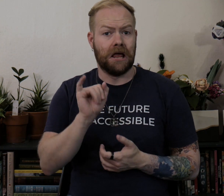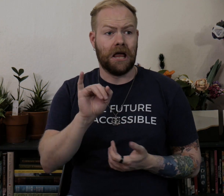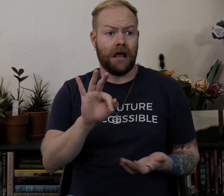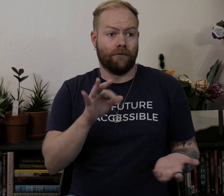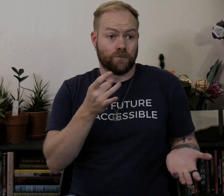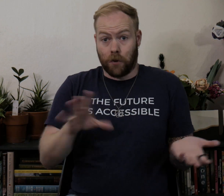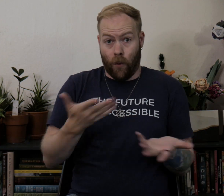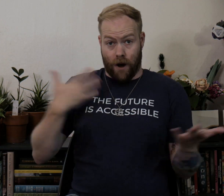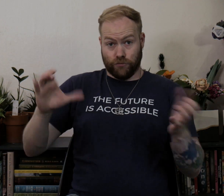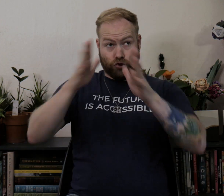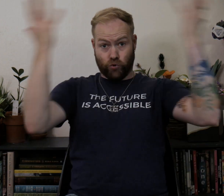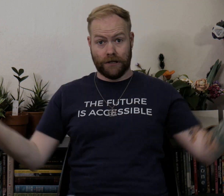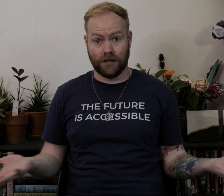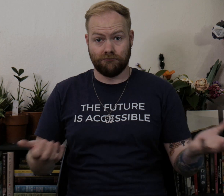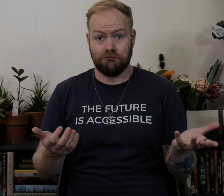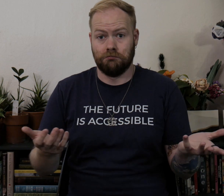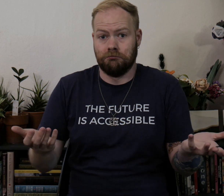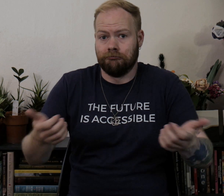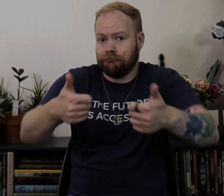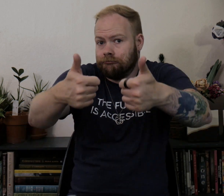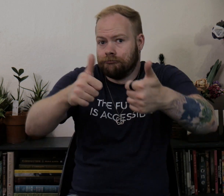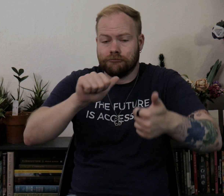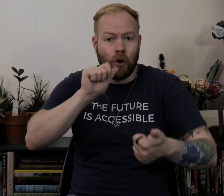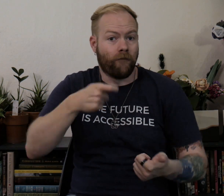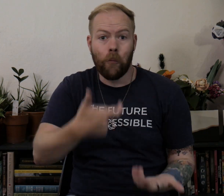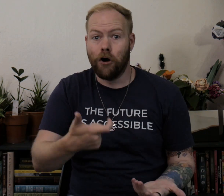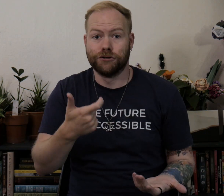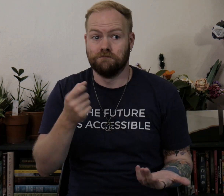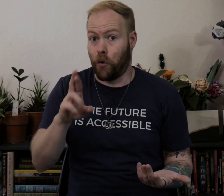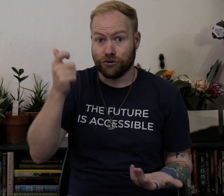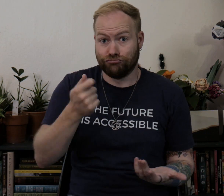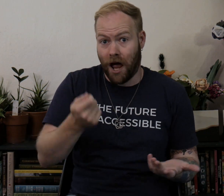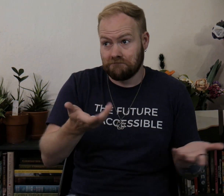If you don’t like what I’m doing, you don’t have to watch or subscribe.